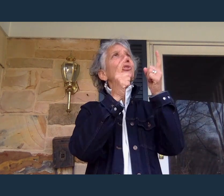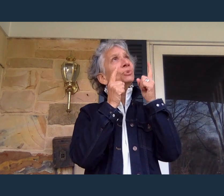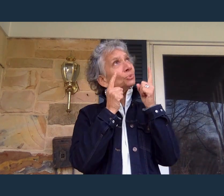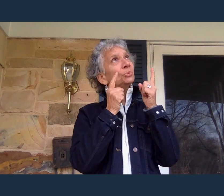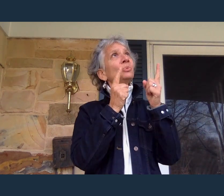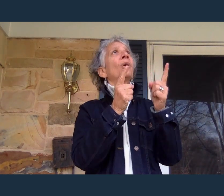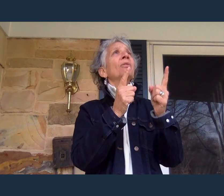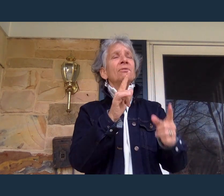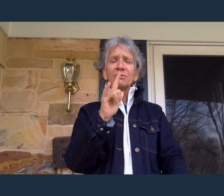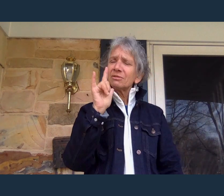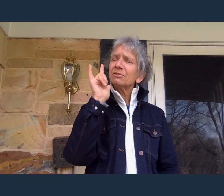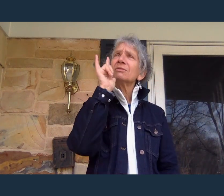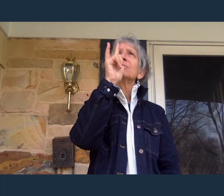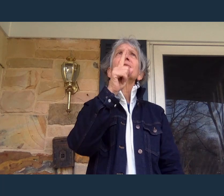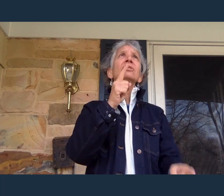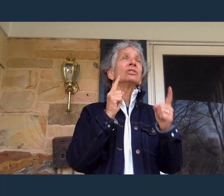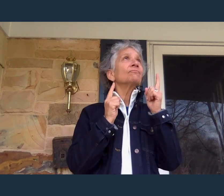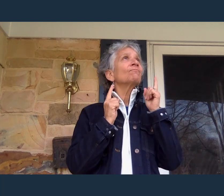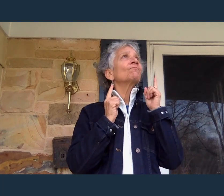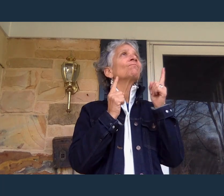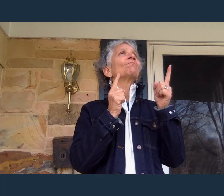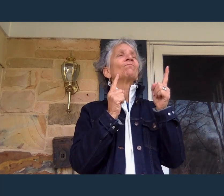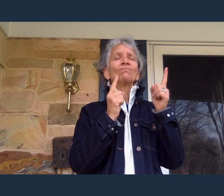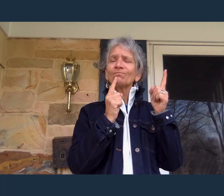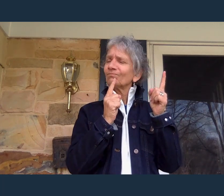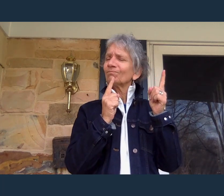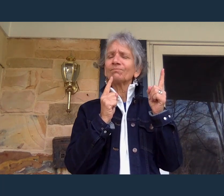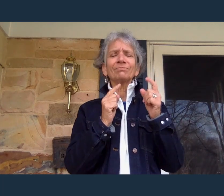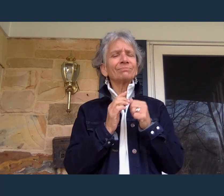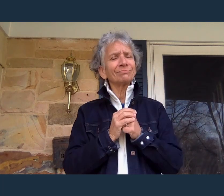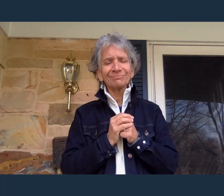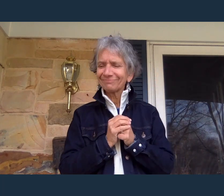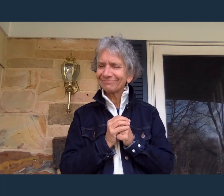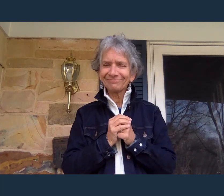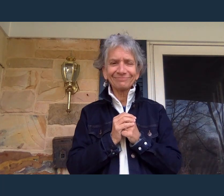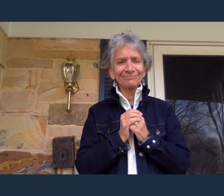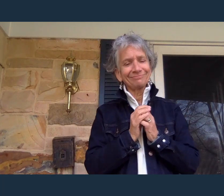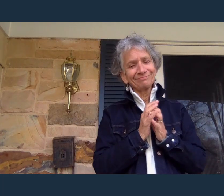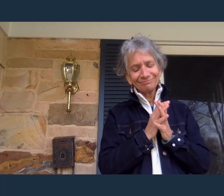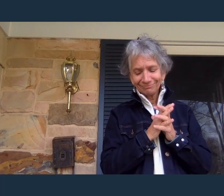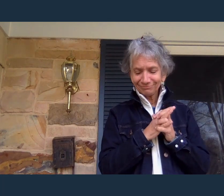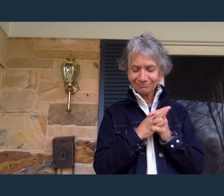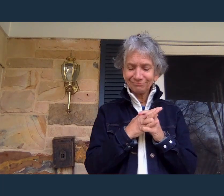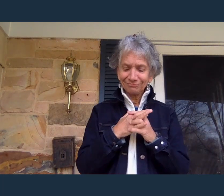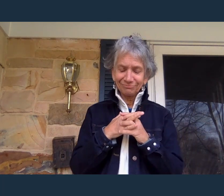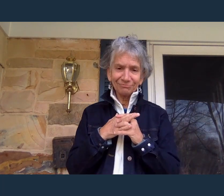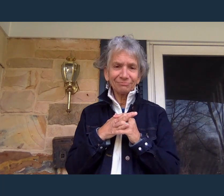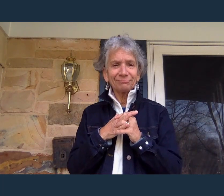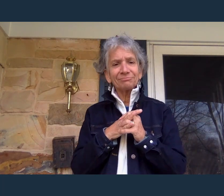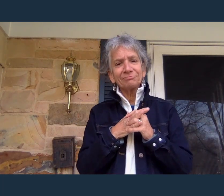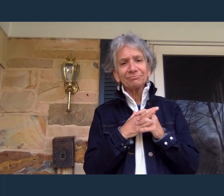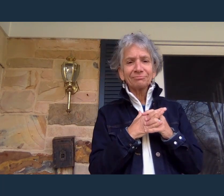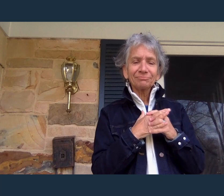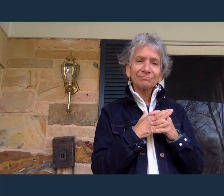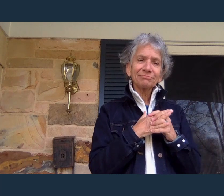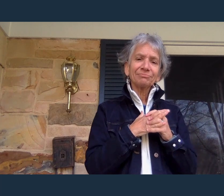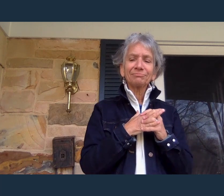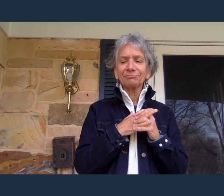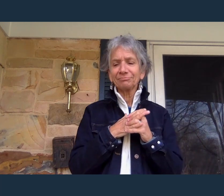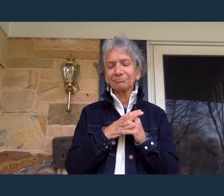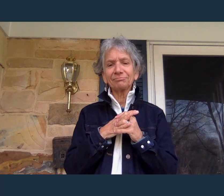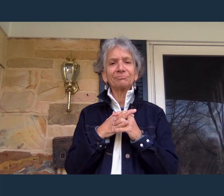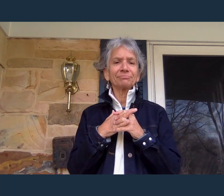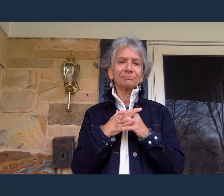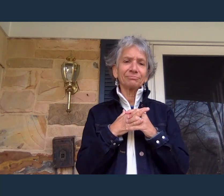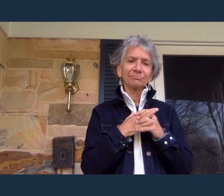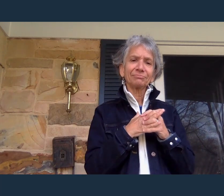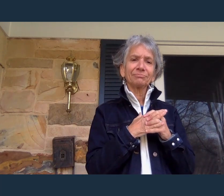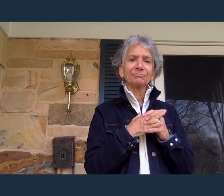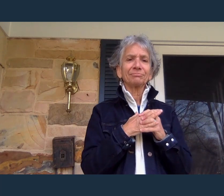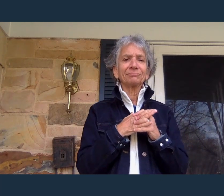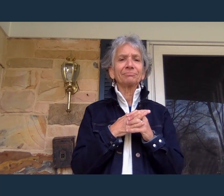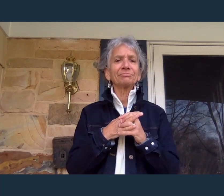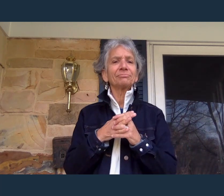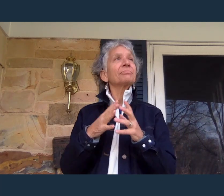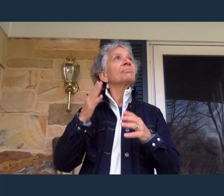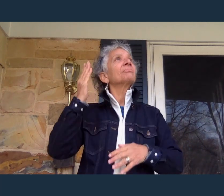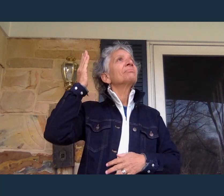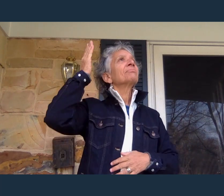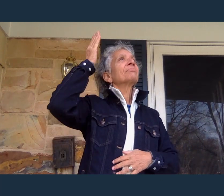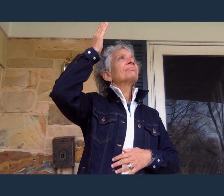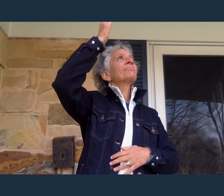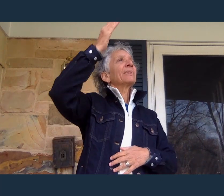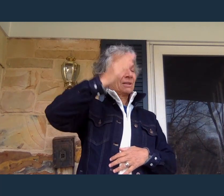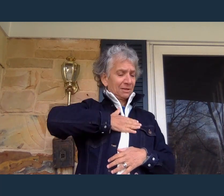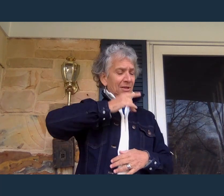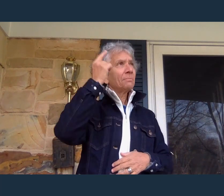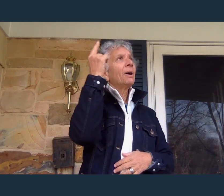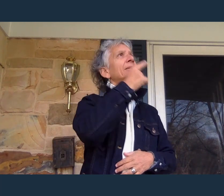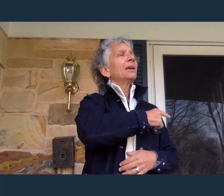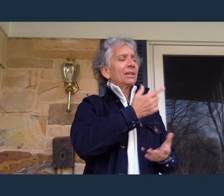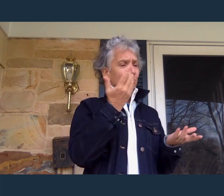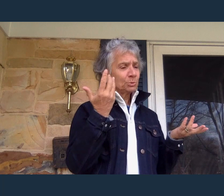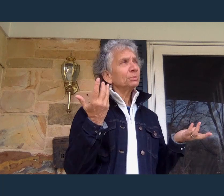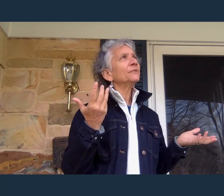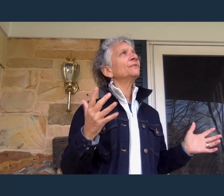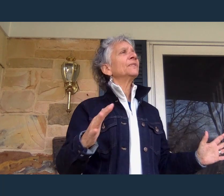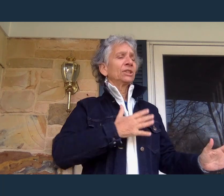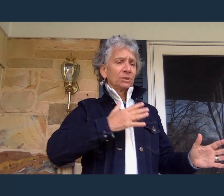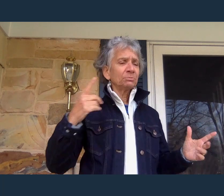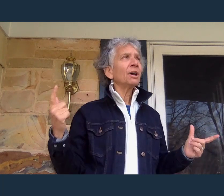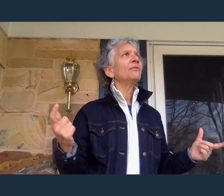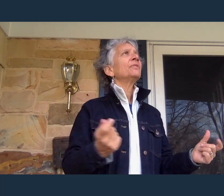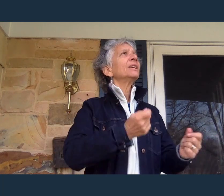Oh Oh High King of Heaven, when victory's won